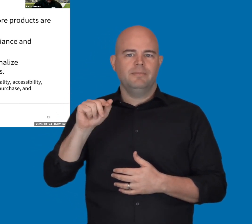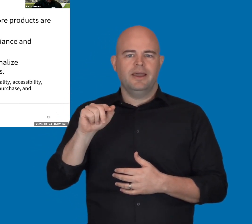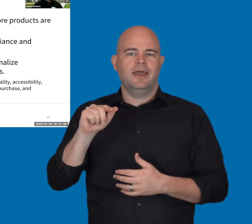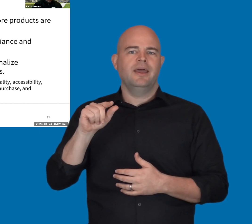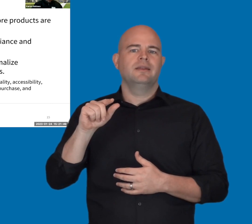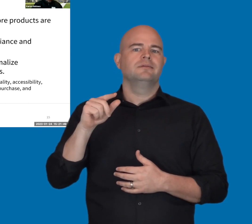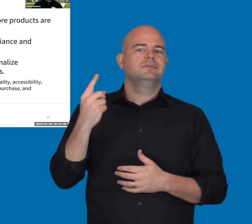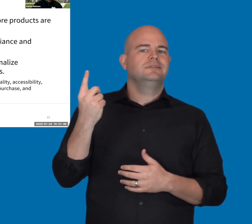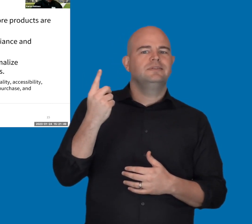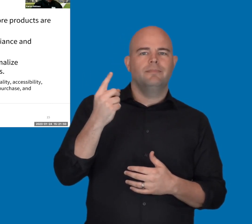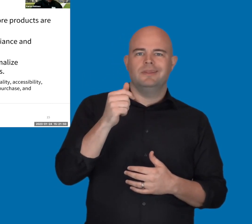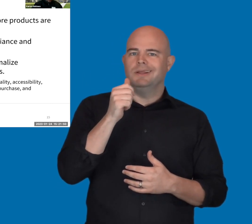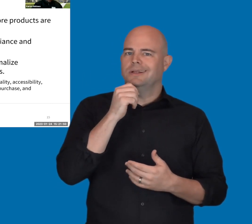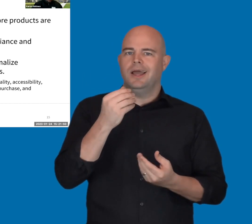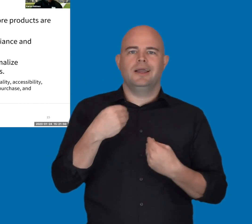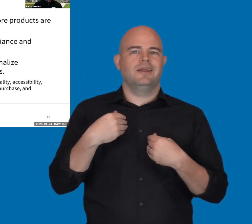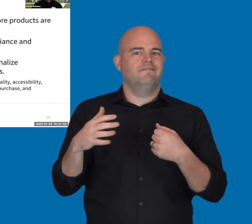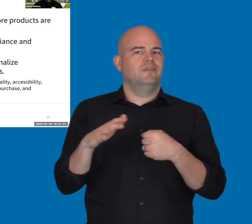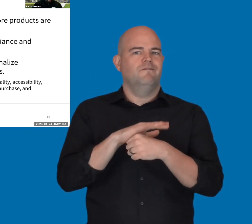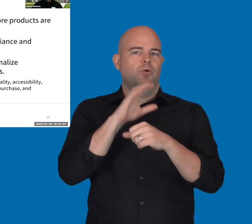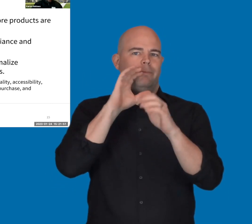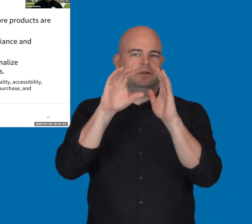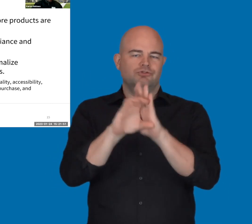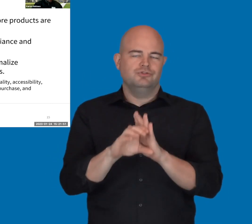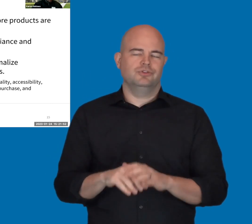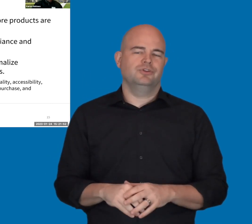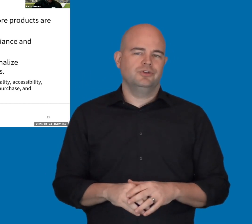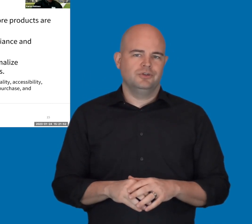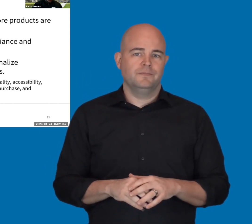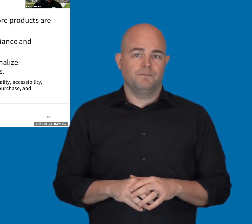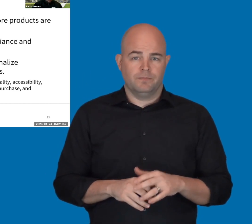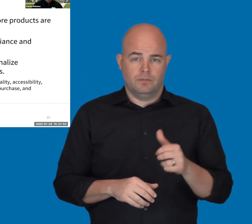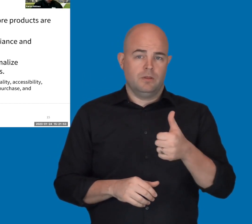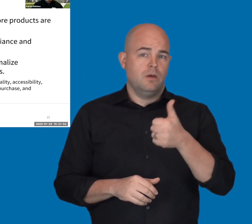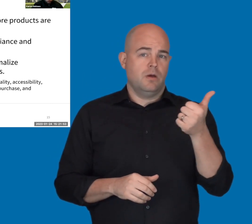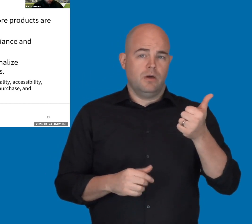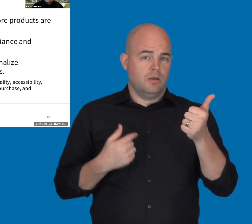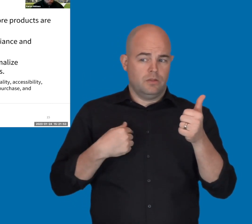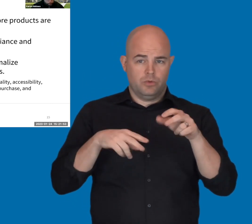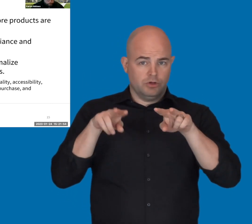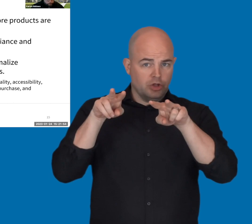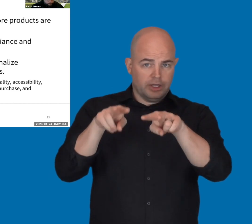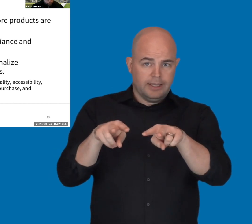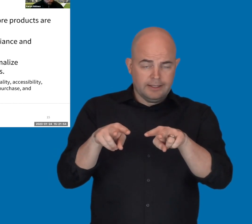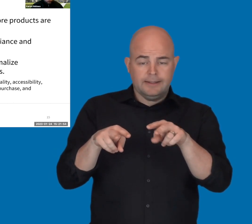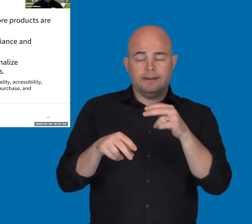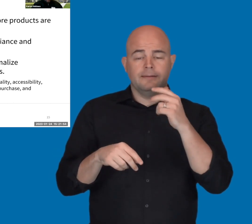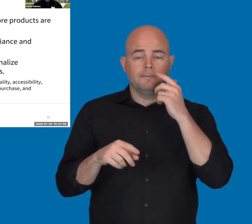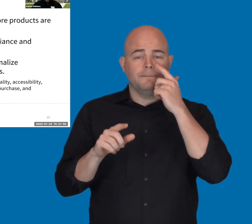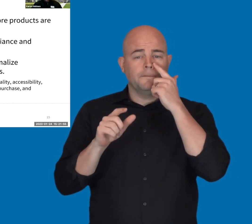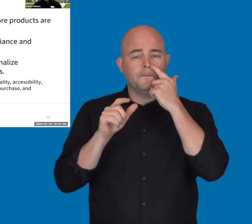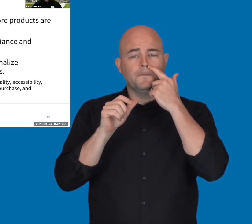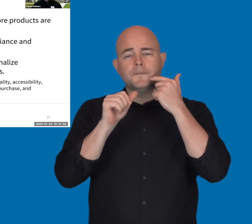that makes more of our products not just accessible but also usable. I think that's one of the things that we're looking at here.